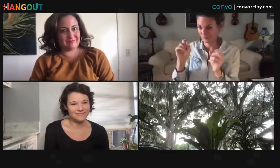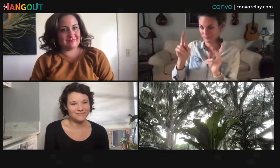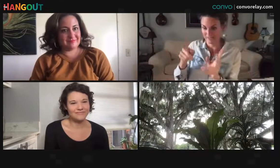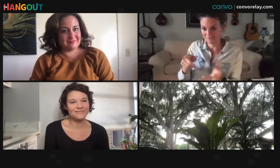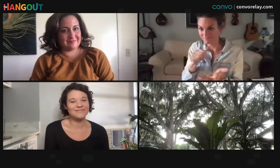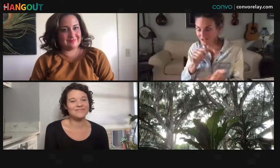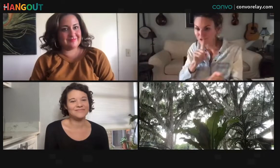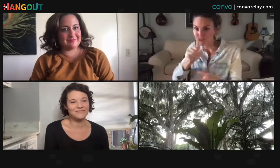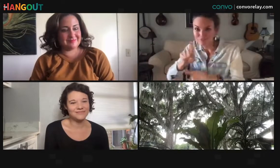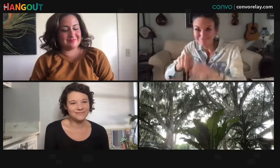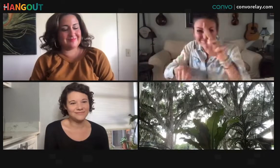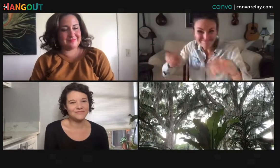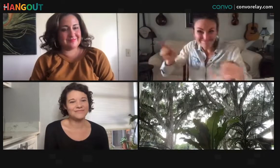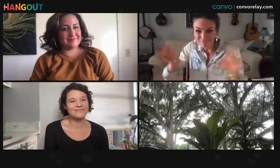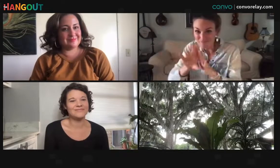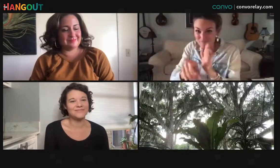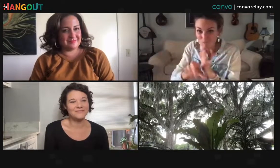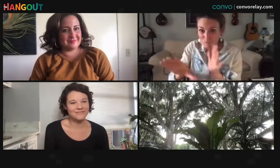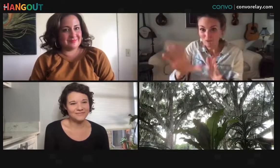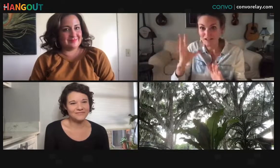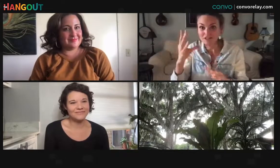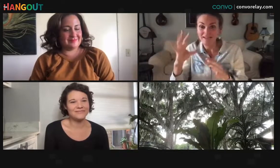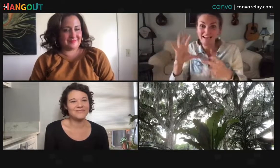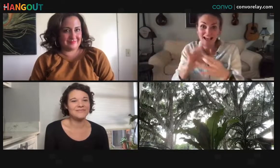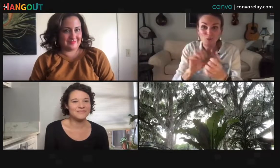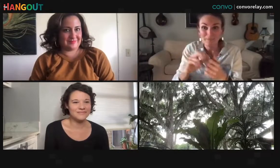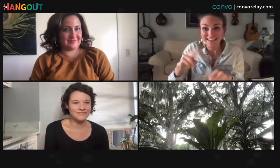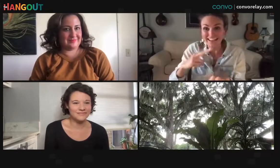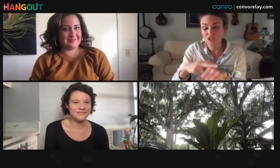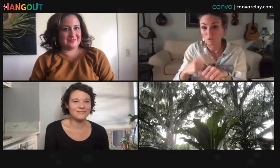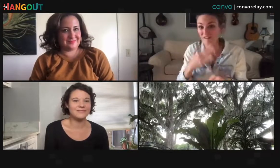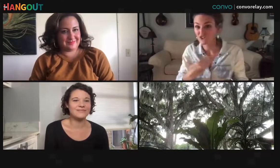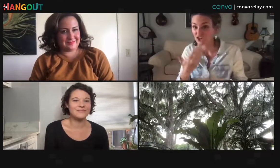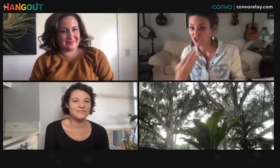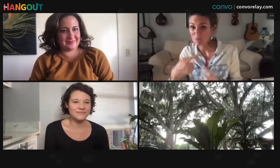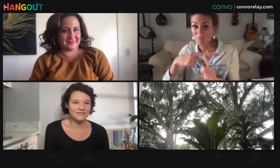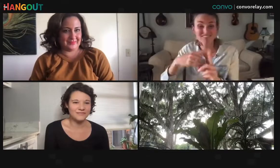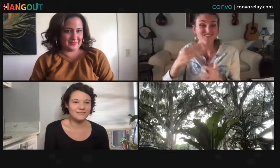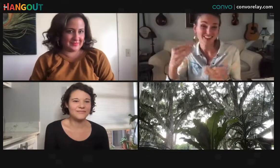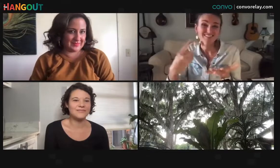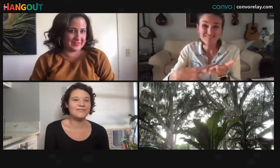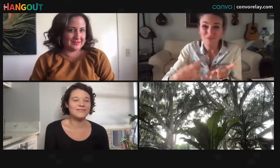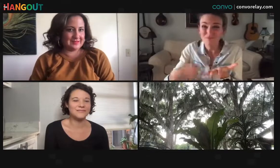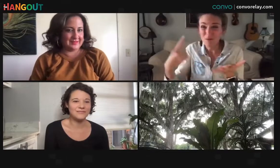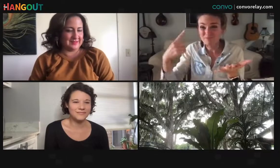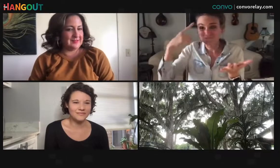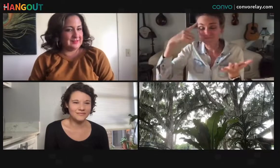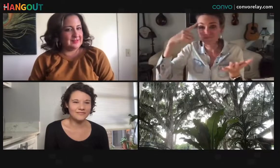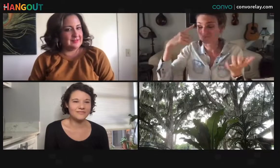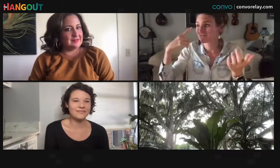people's experience and the group of people you have with you have a variety of backgrounds and you're